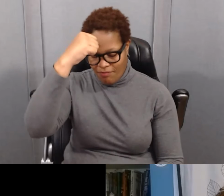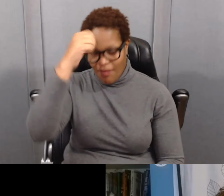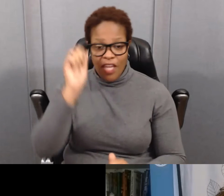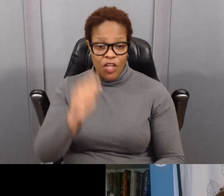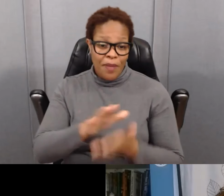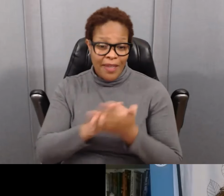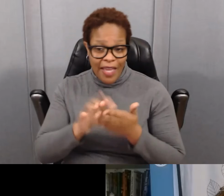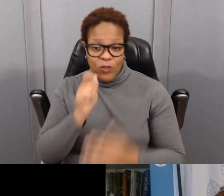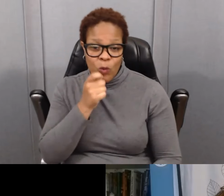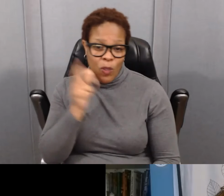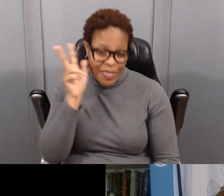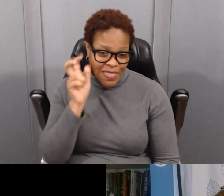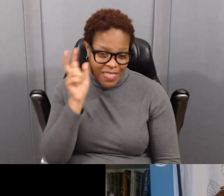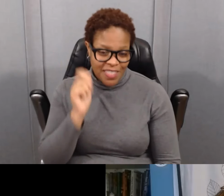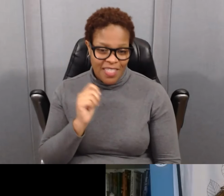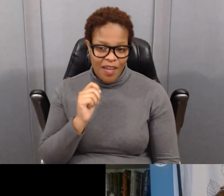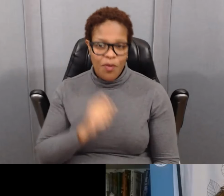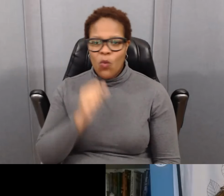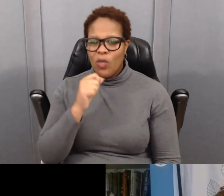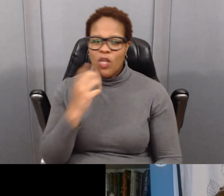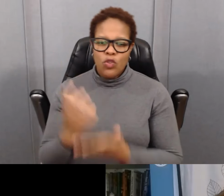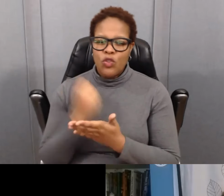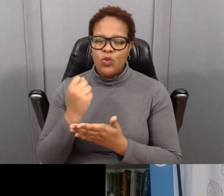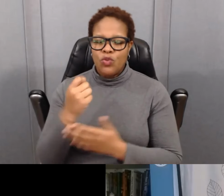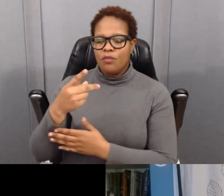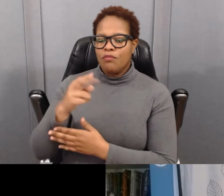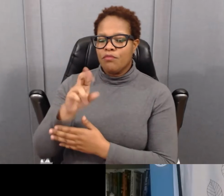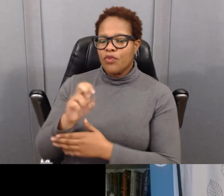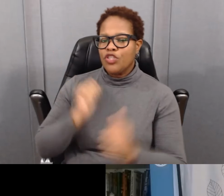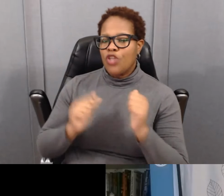I don't think we use pre-show enough, I'm a big proponent of pre-shows.